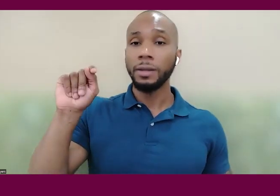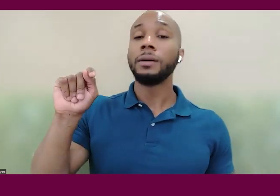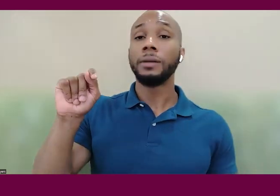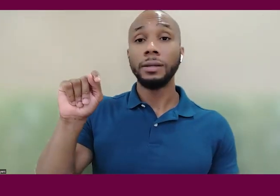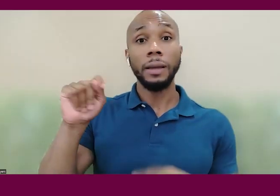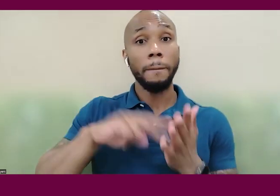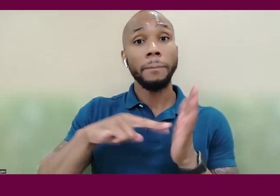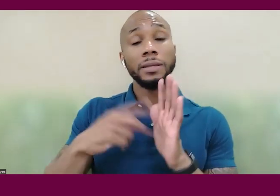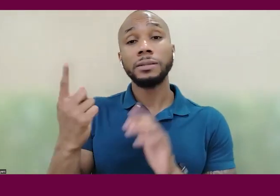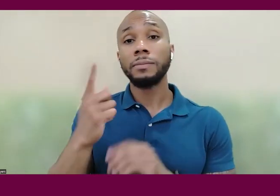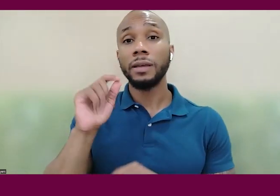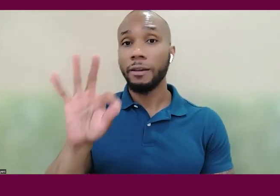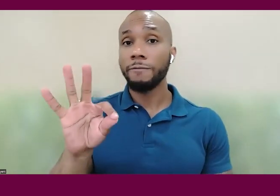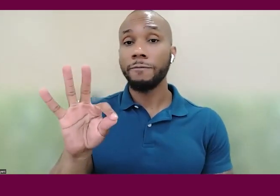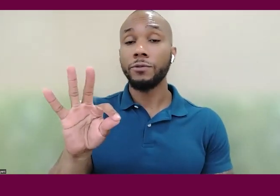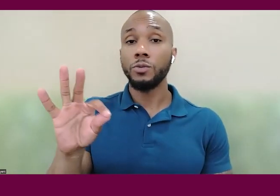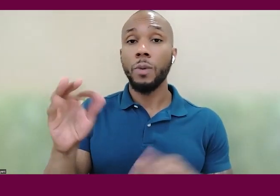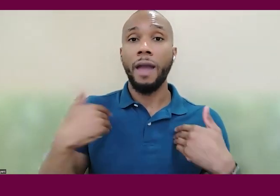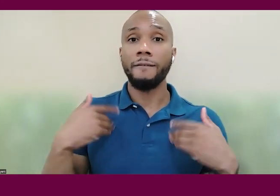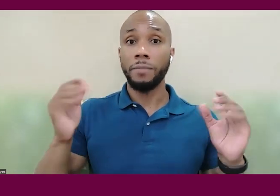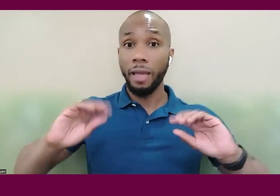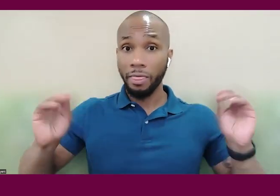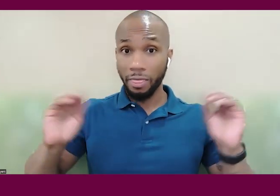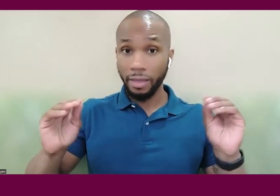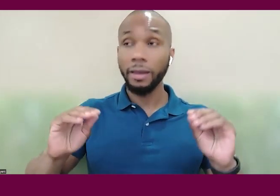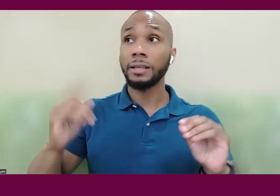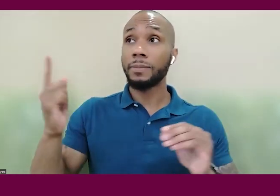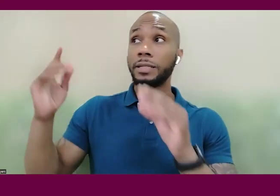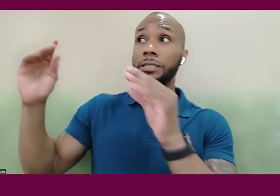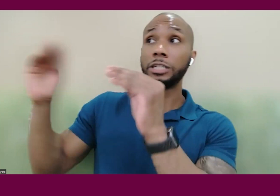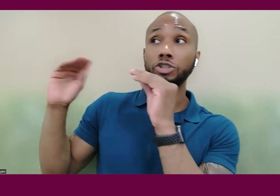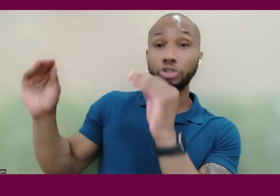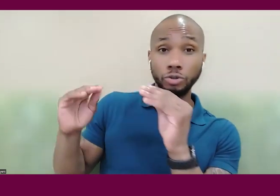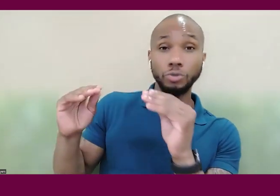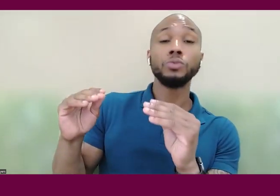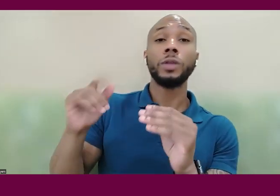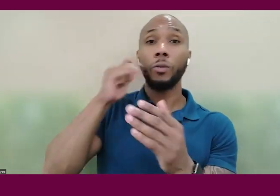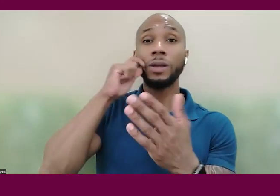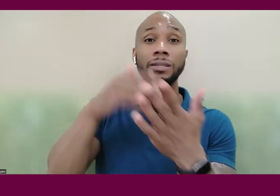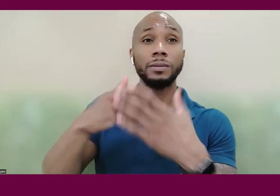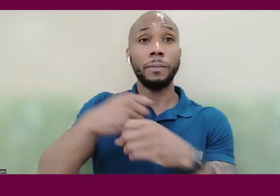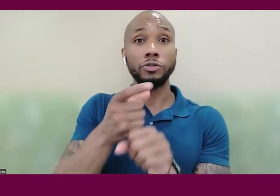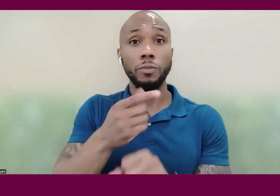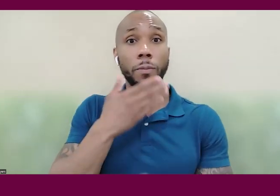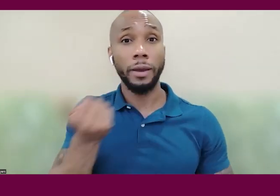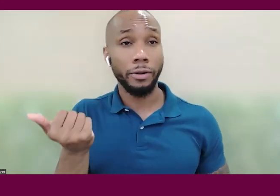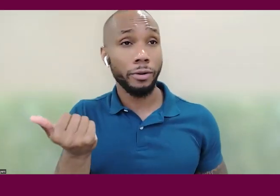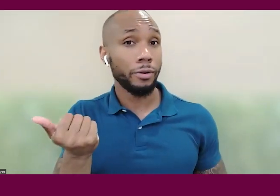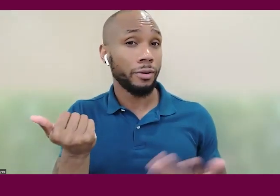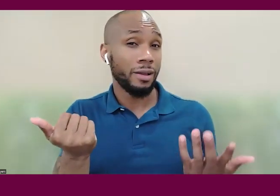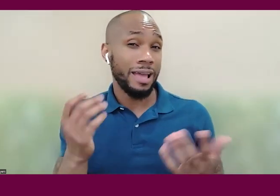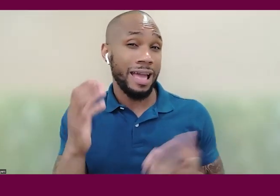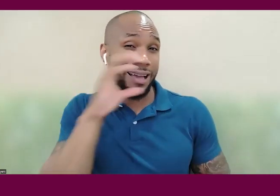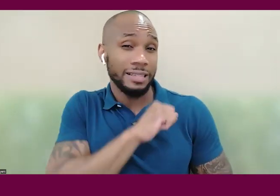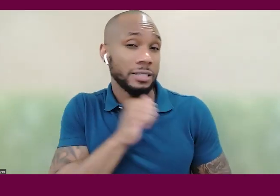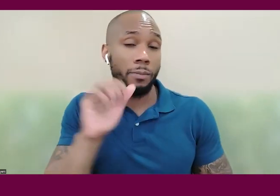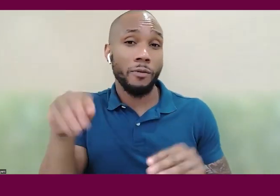But it does mean something if you have nothing and you're taught that racism makes you better, I guess. It don't give you a meal.